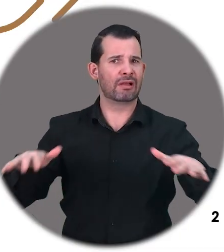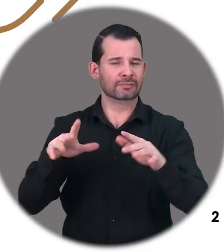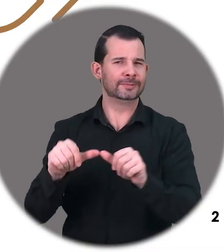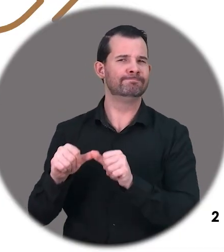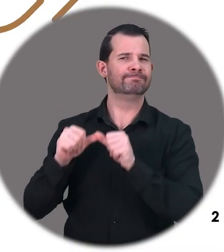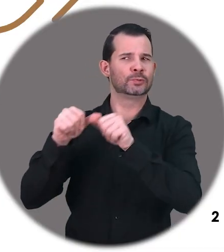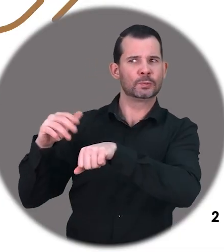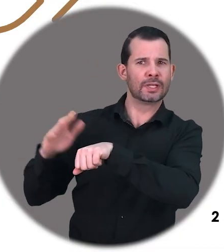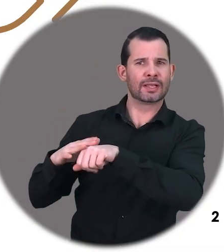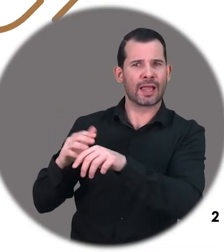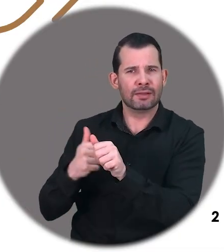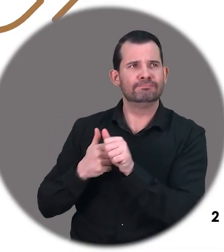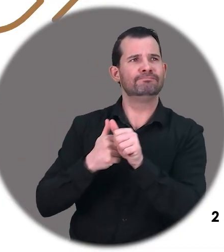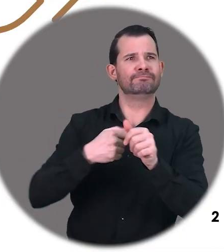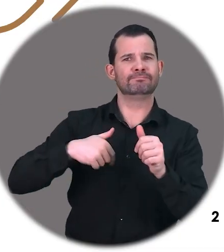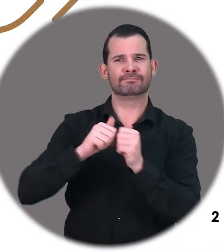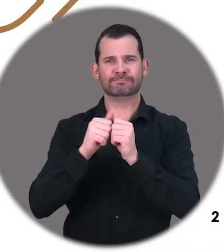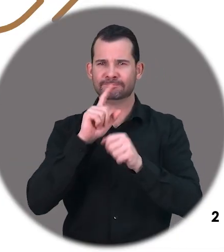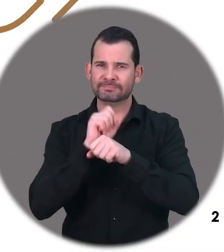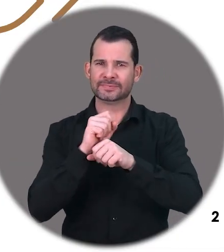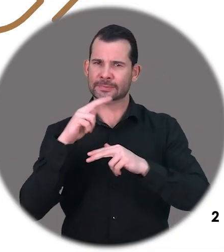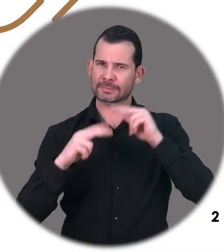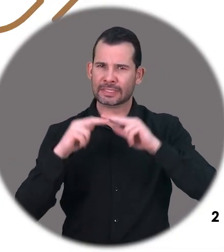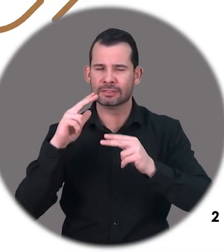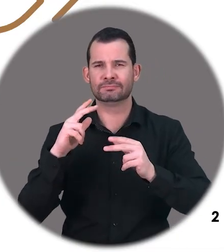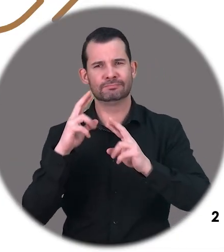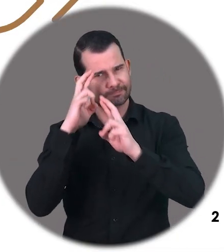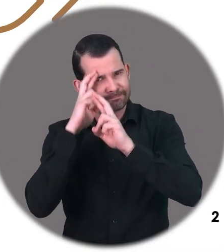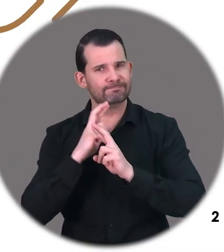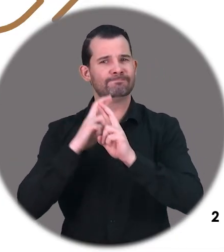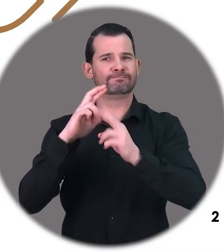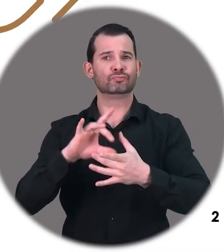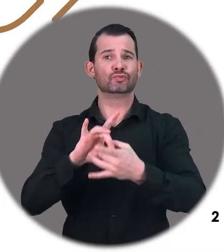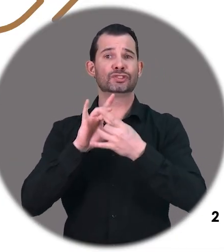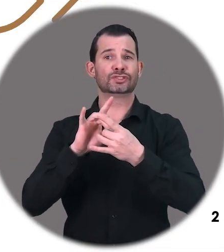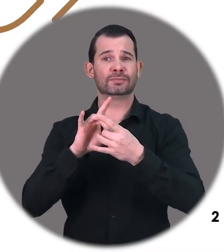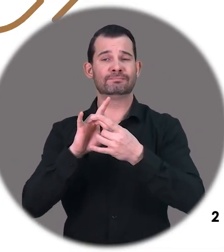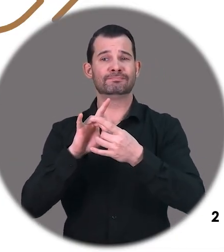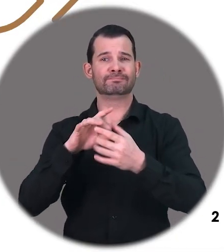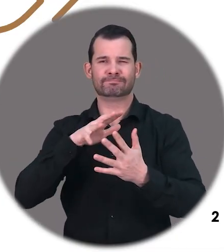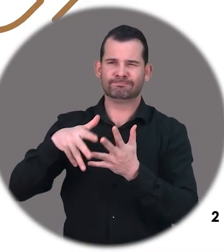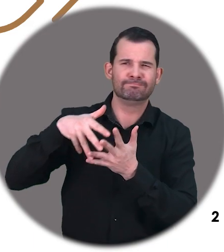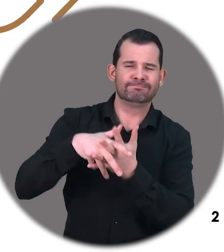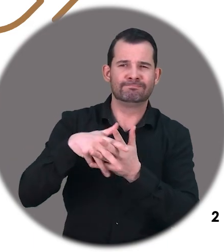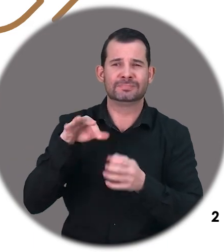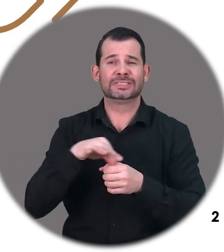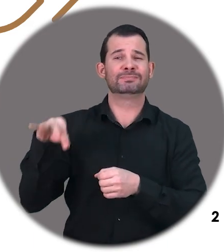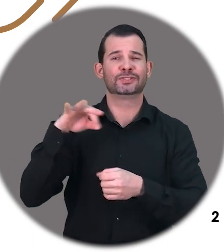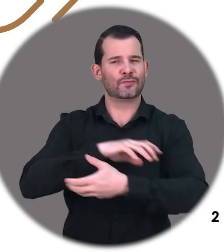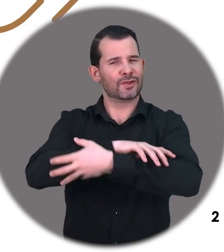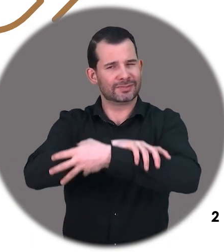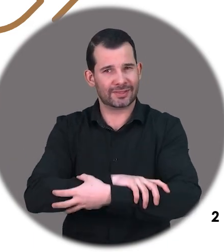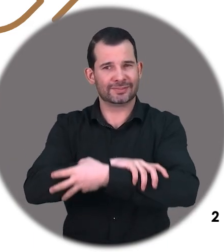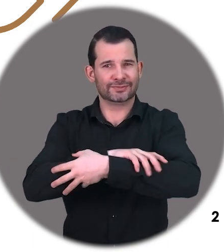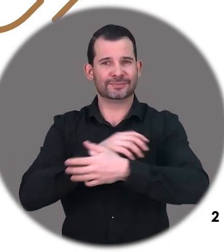and who continue to guide us in building respectful relationships rooted in the spirit of reconciliation.